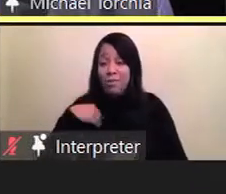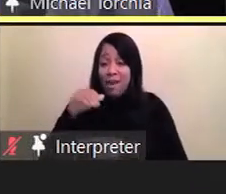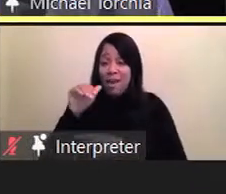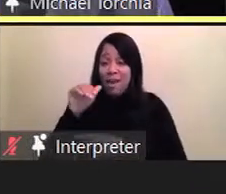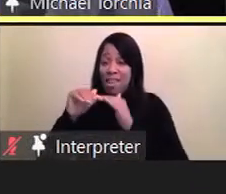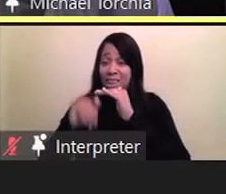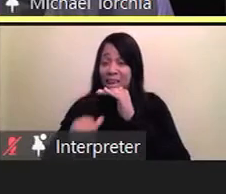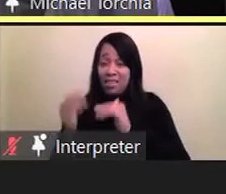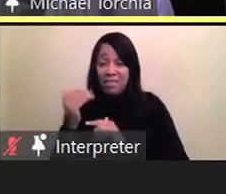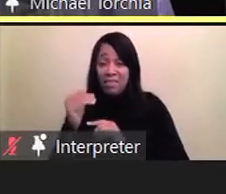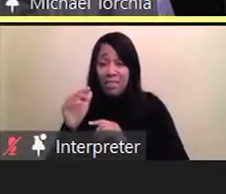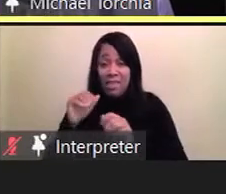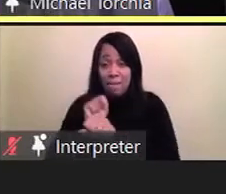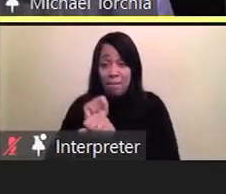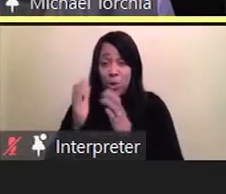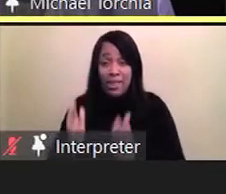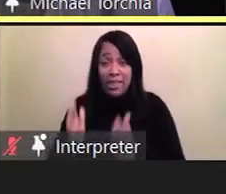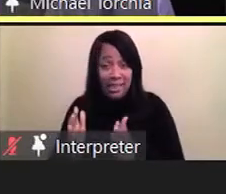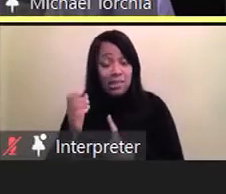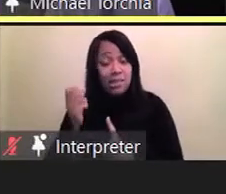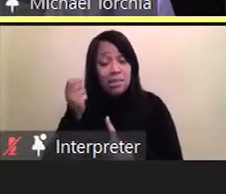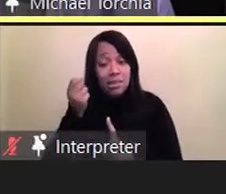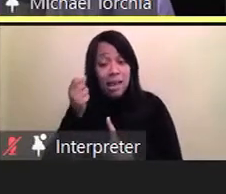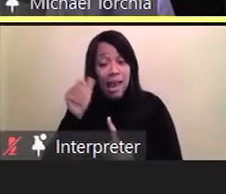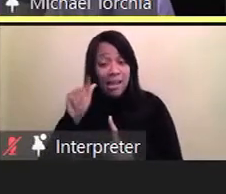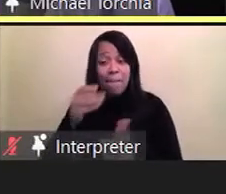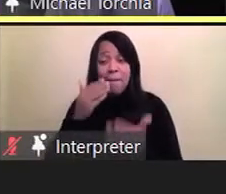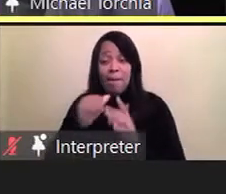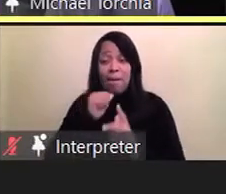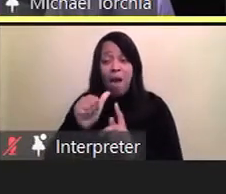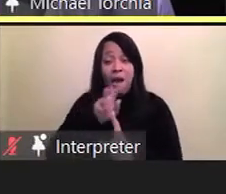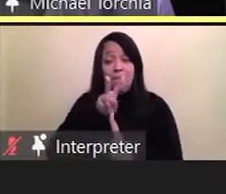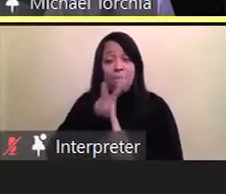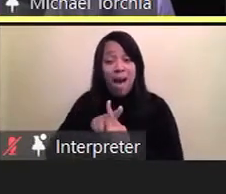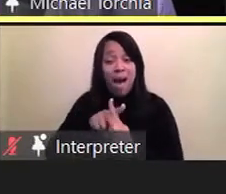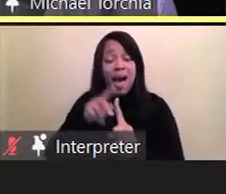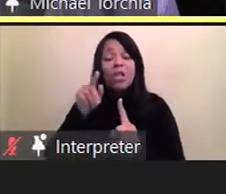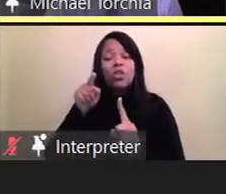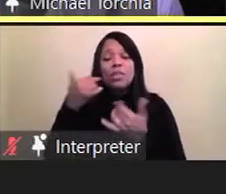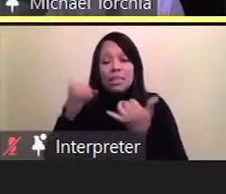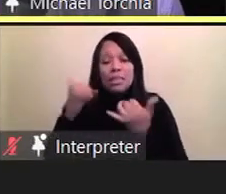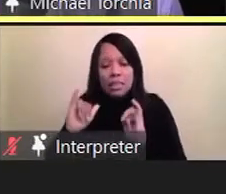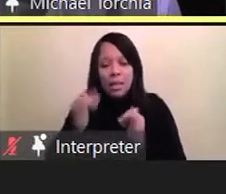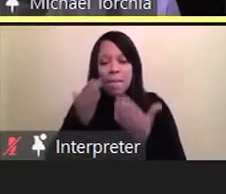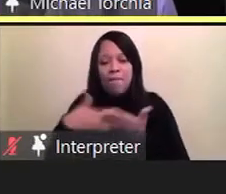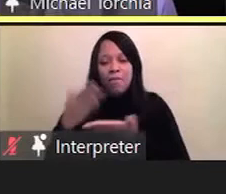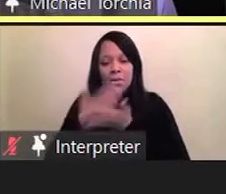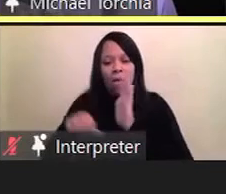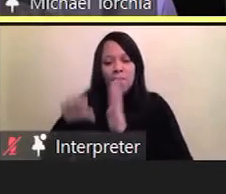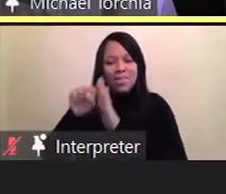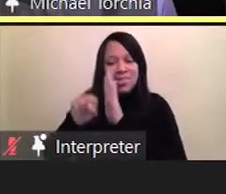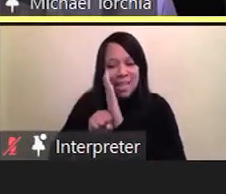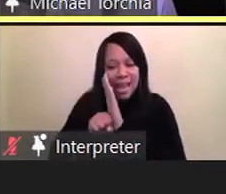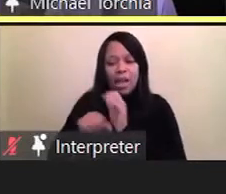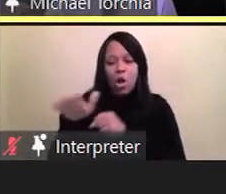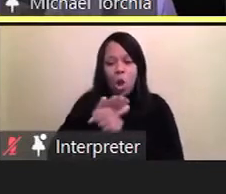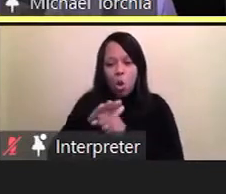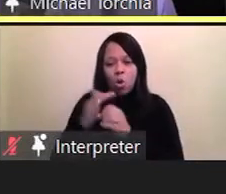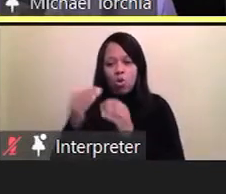are state and local laws that may apply. There are many states that have state statutes that